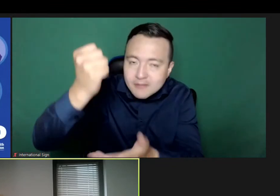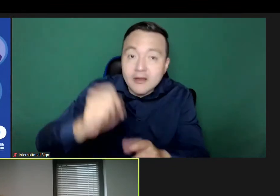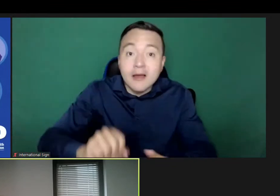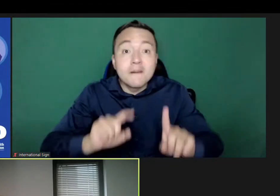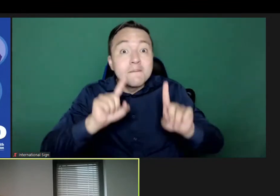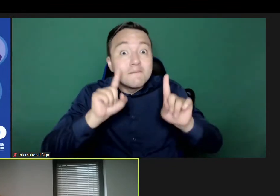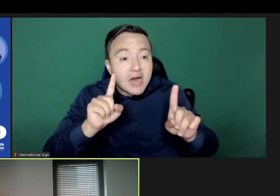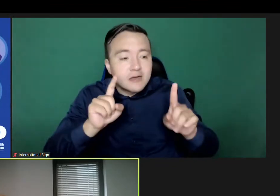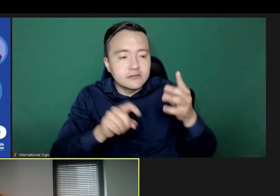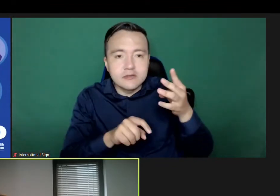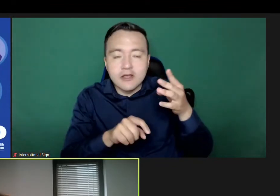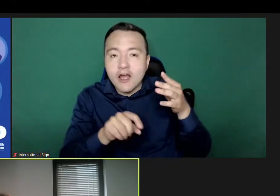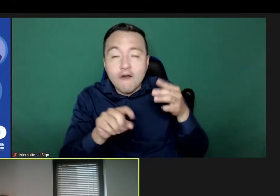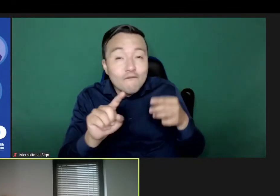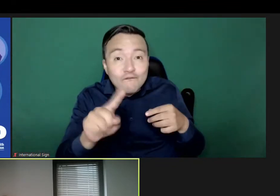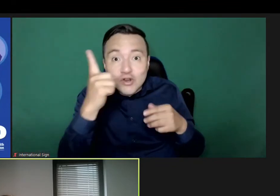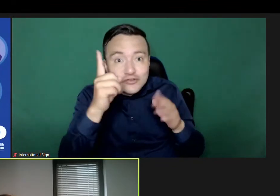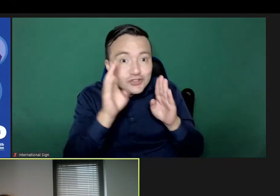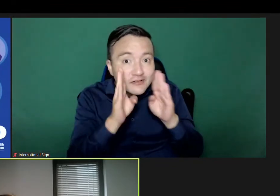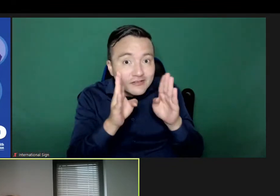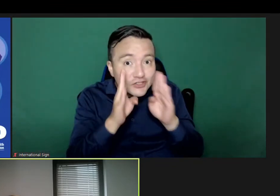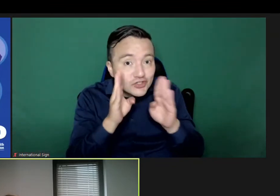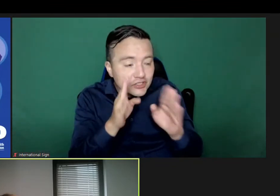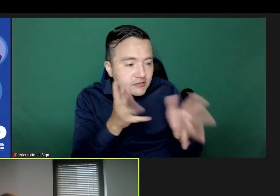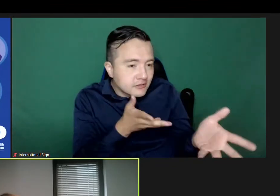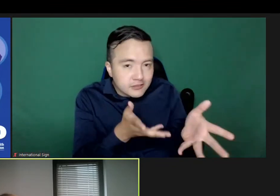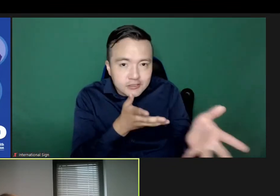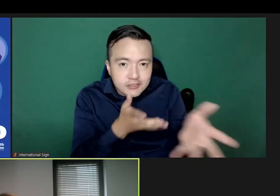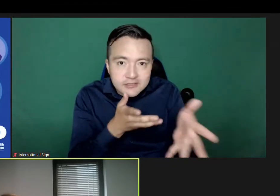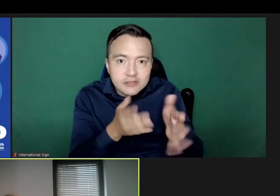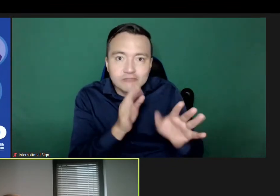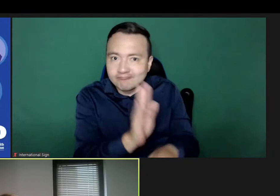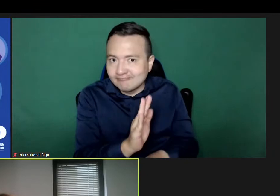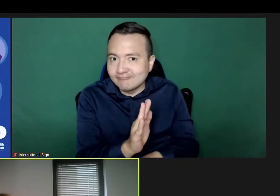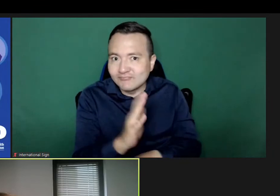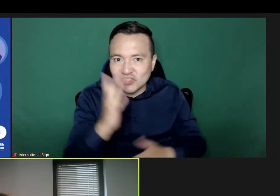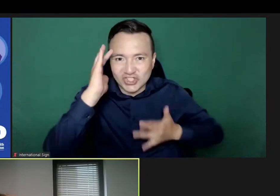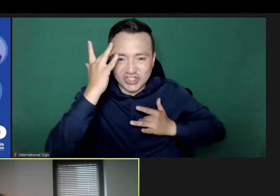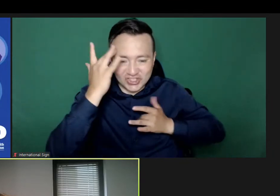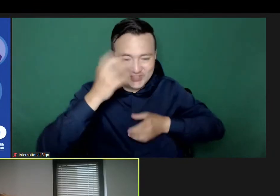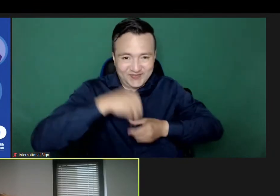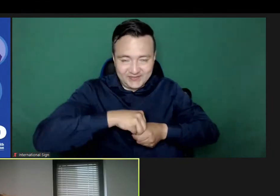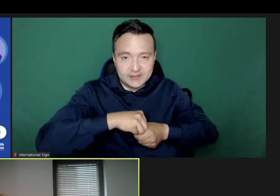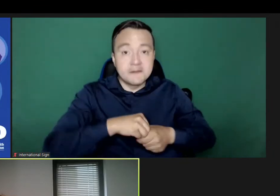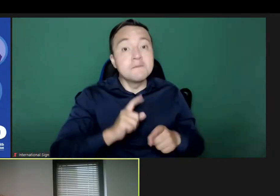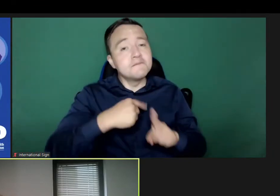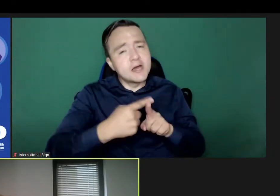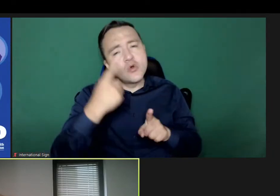. And also, we need to strengthen primary health care, so as to deal with